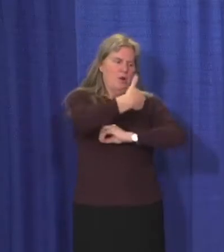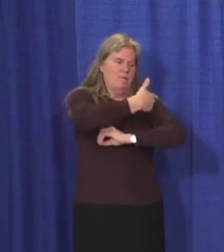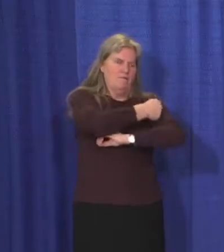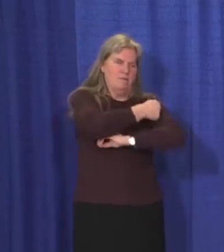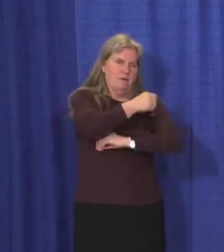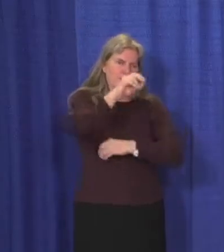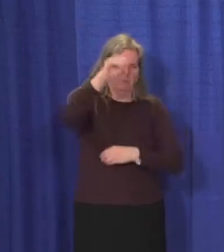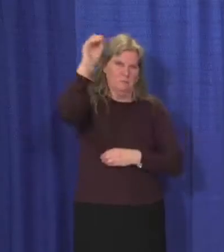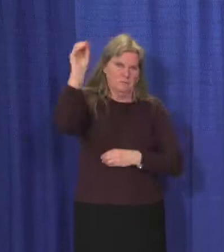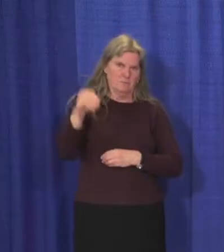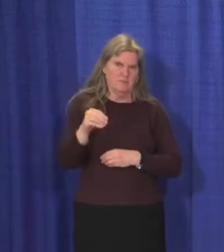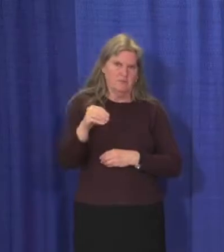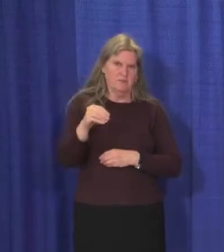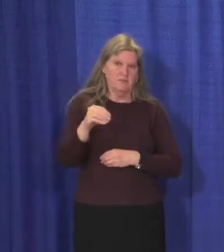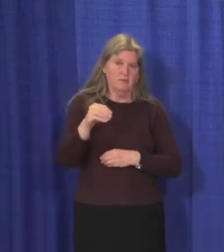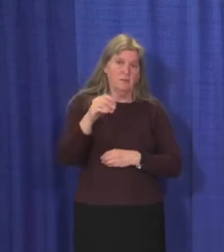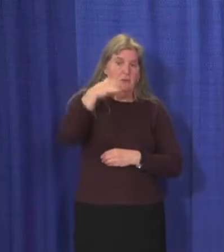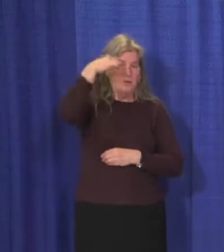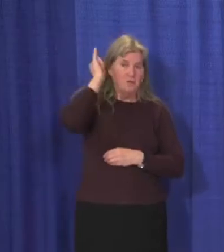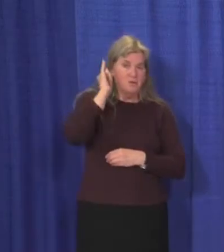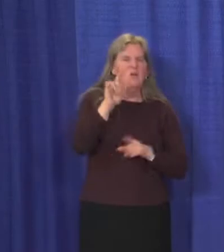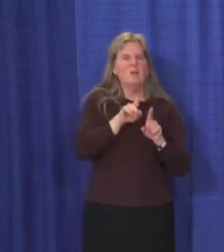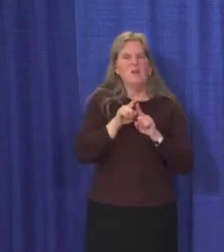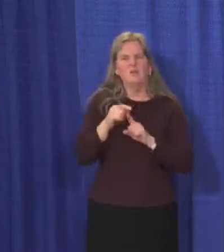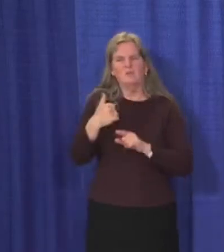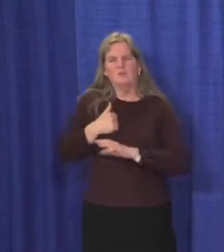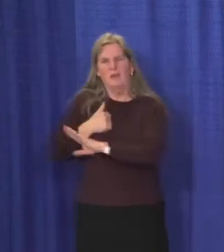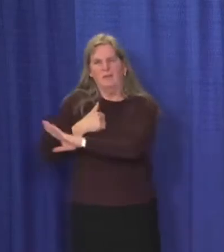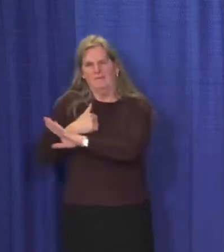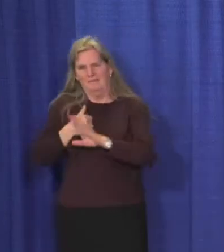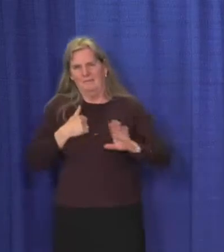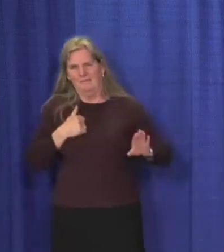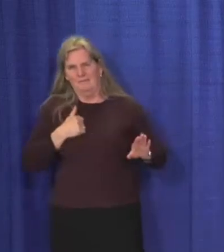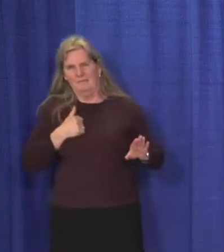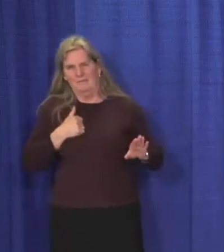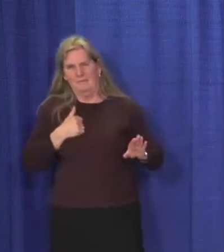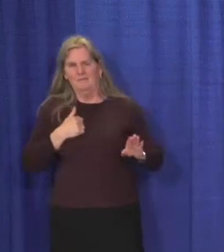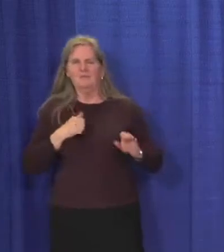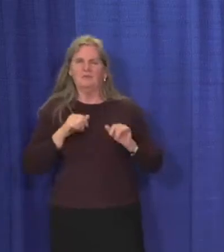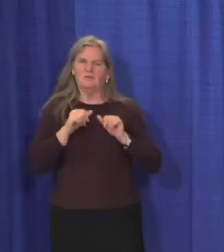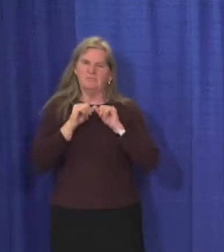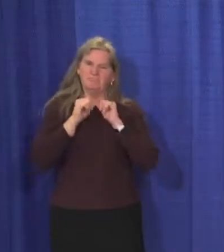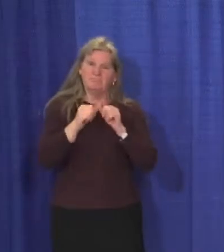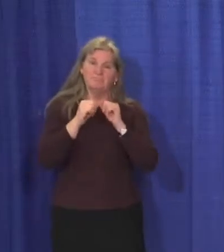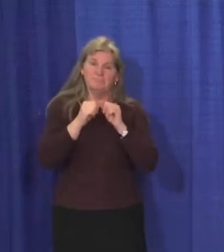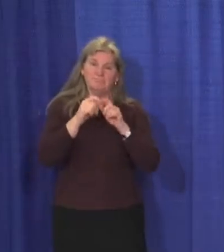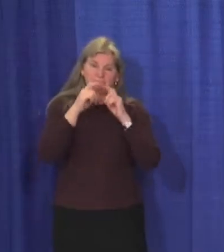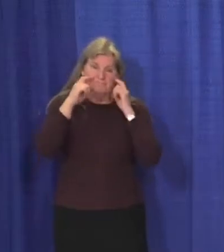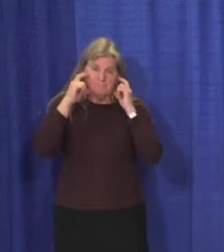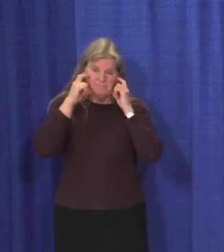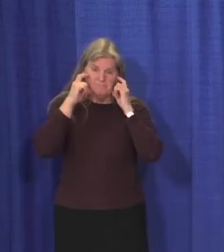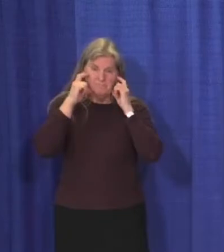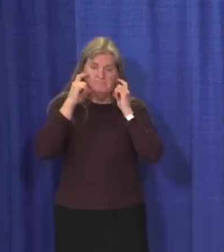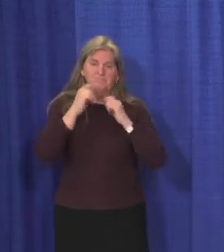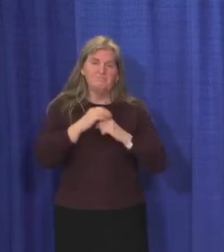applies to Canada as well as Yukon. We could do this as a Canadian